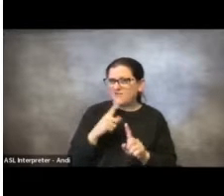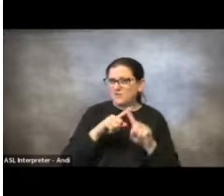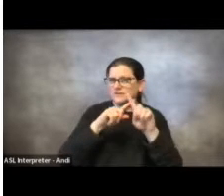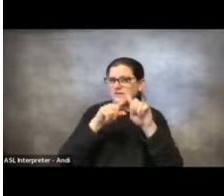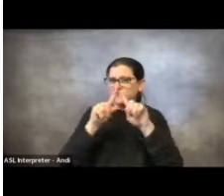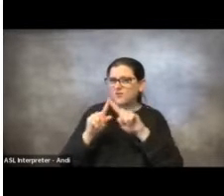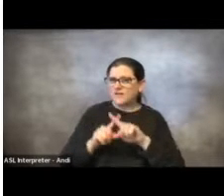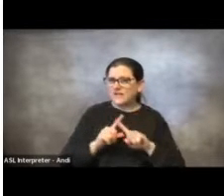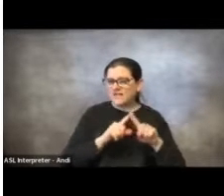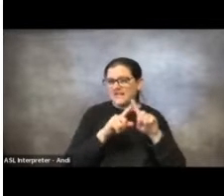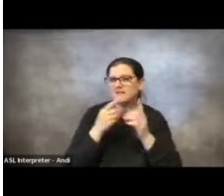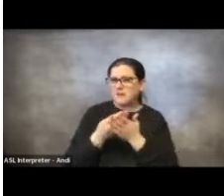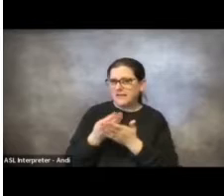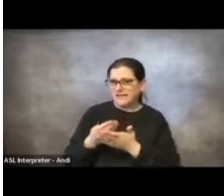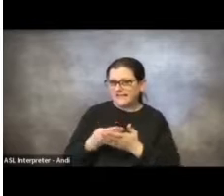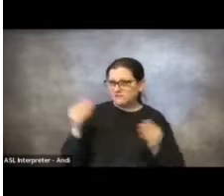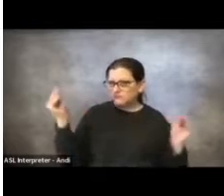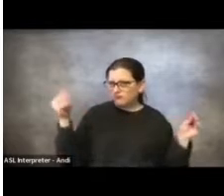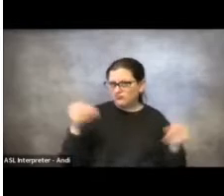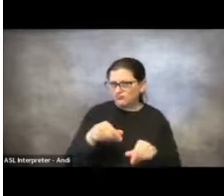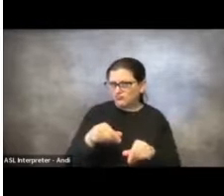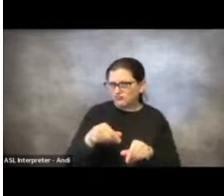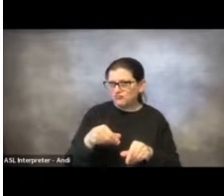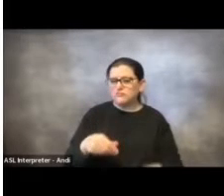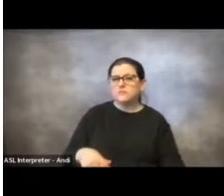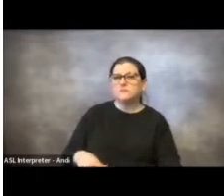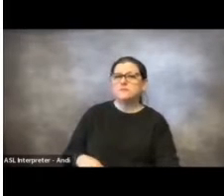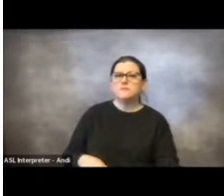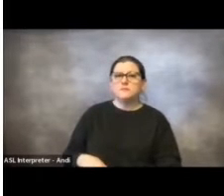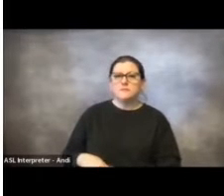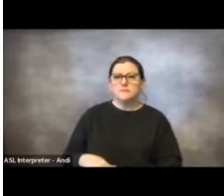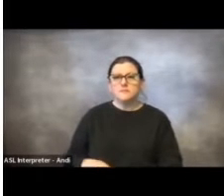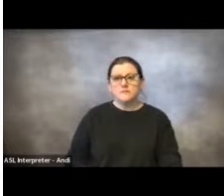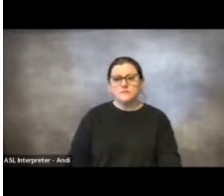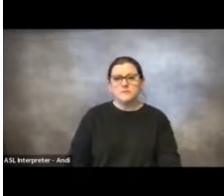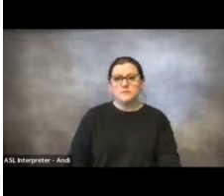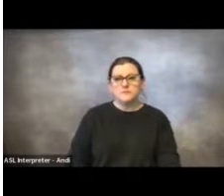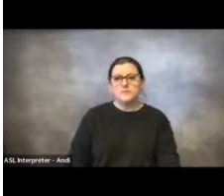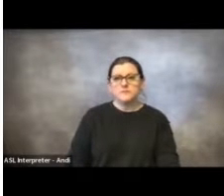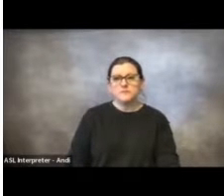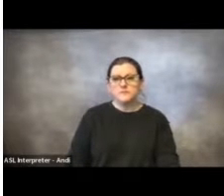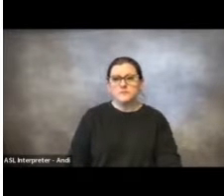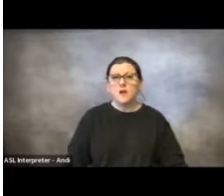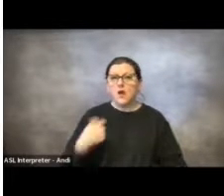funds that we have. So next slide. So our goal for this